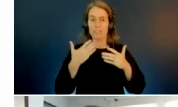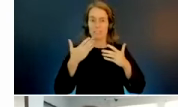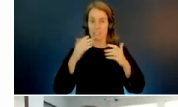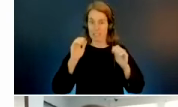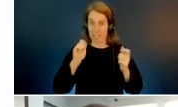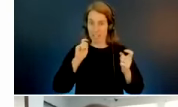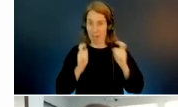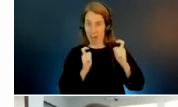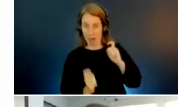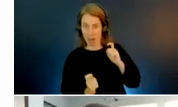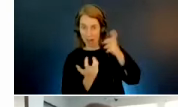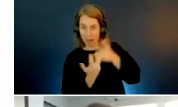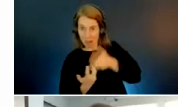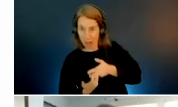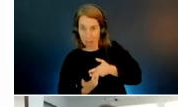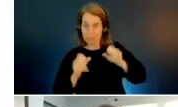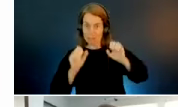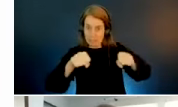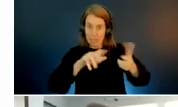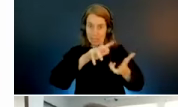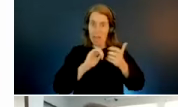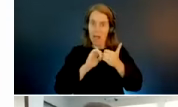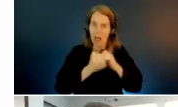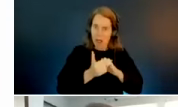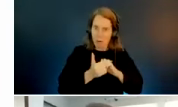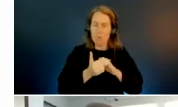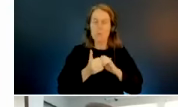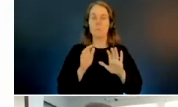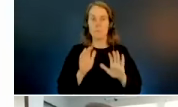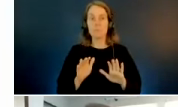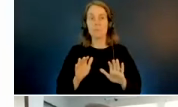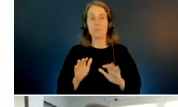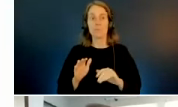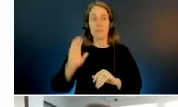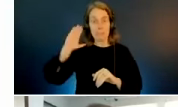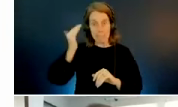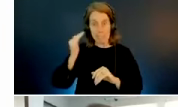and it became very clear to to a lot of folks in the disability community that we were going to